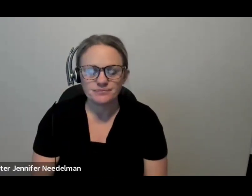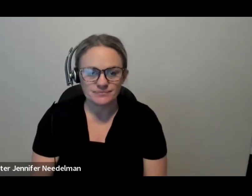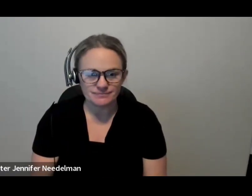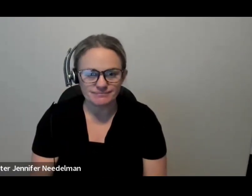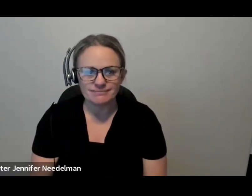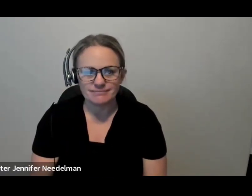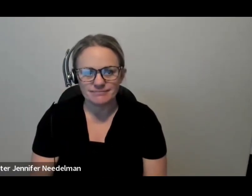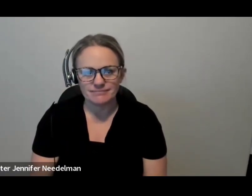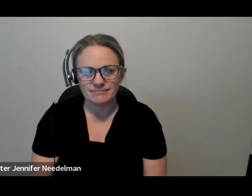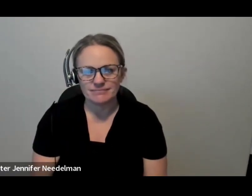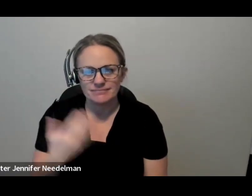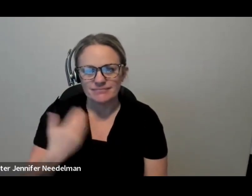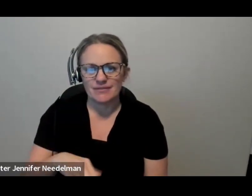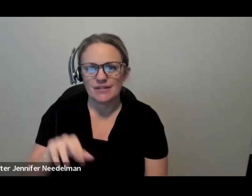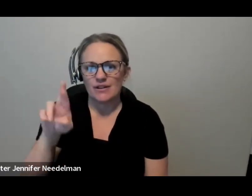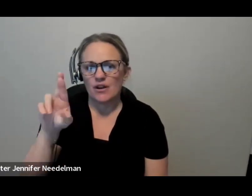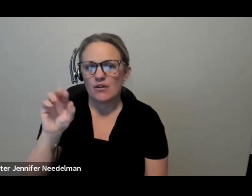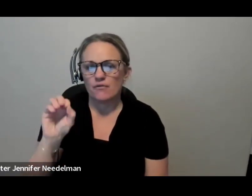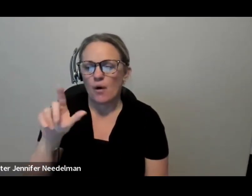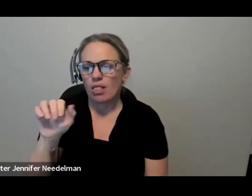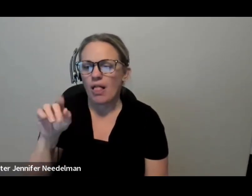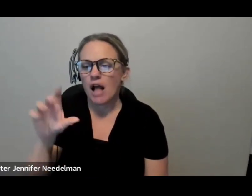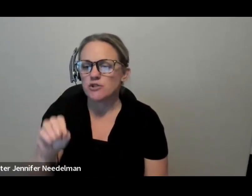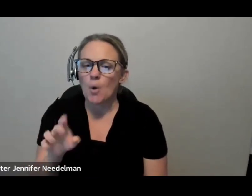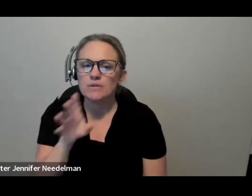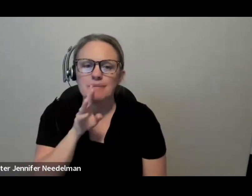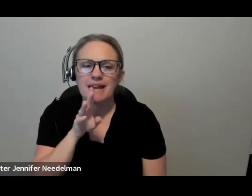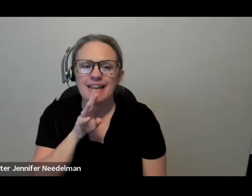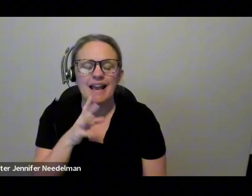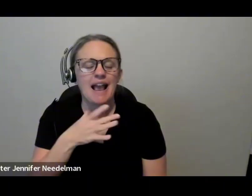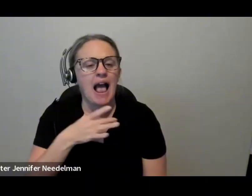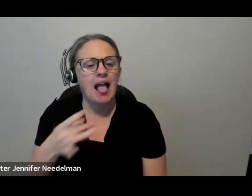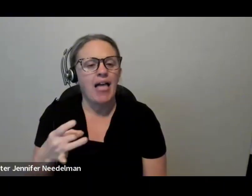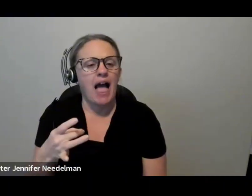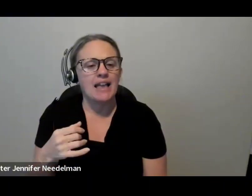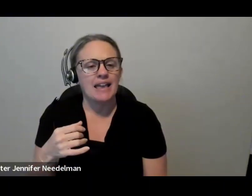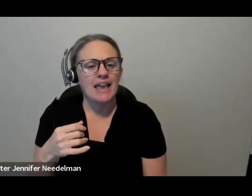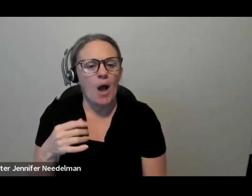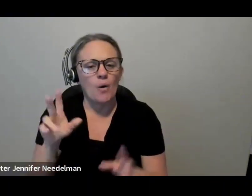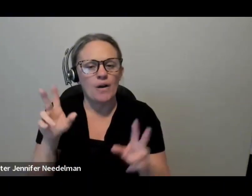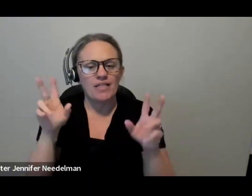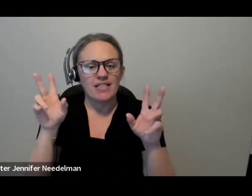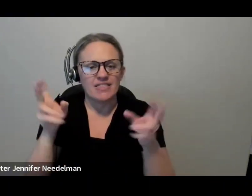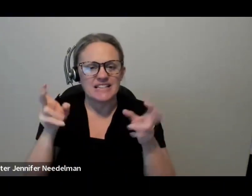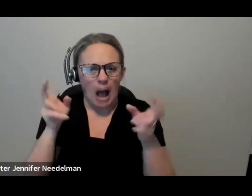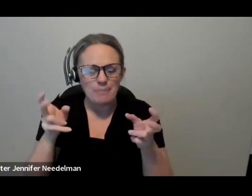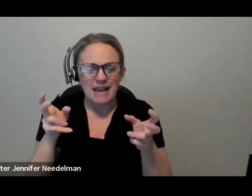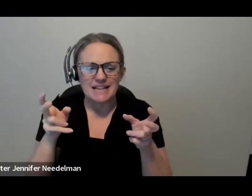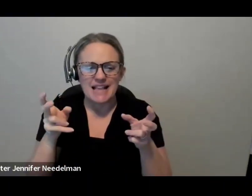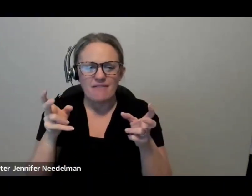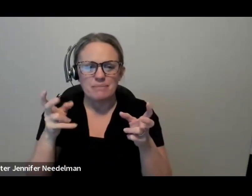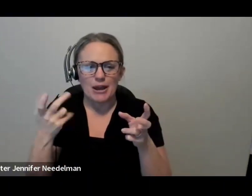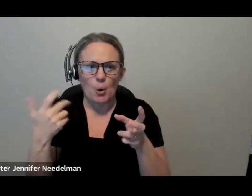This is Rolando speaking and thank you. And, and I, I like how, how the topics have been weaving to each other perfectly